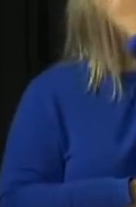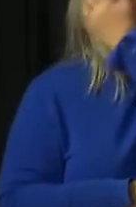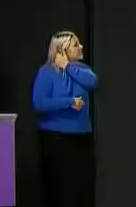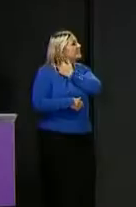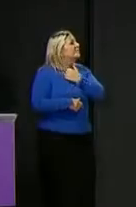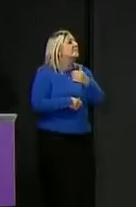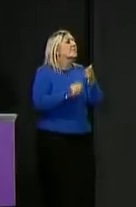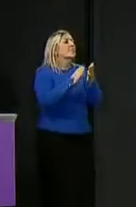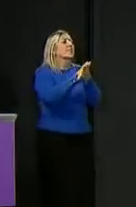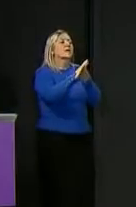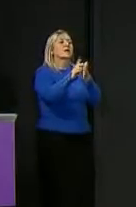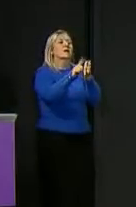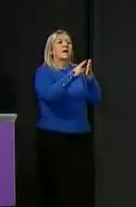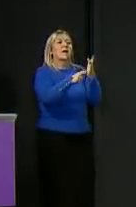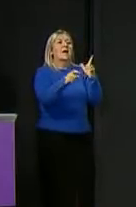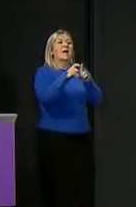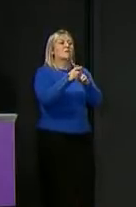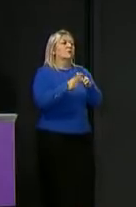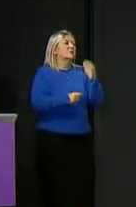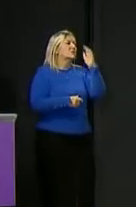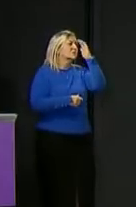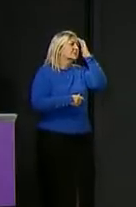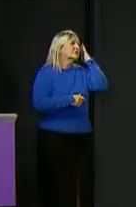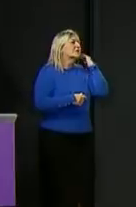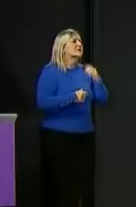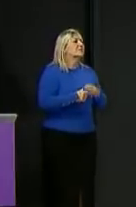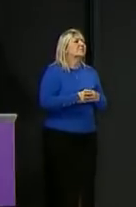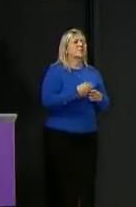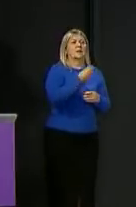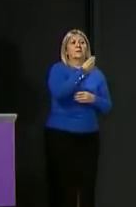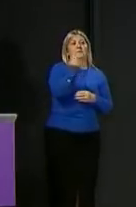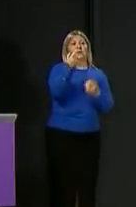Thank you, First Minister. A couple of universities in England are offering